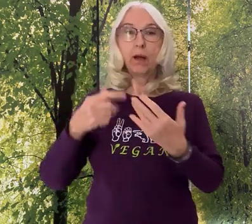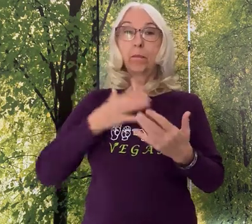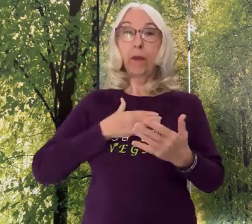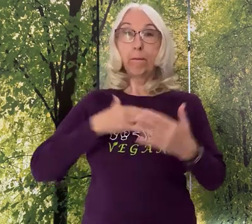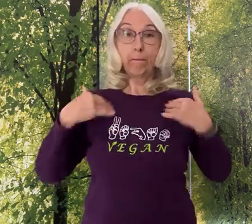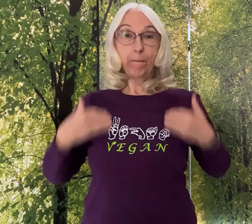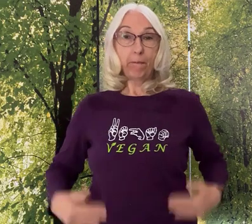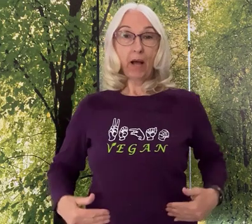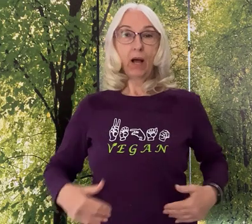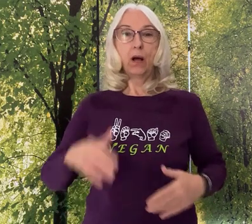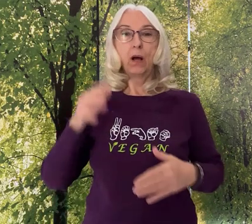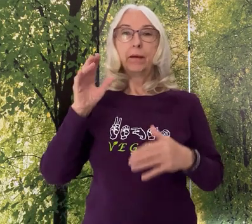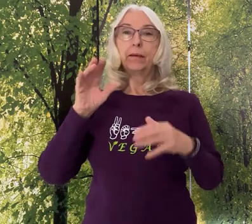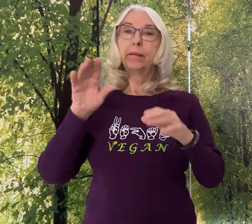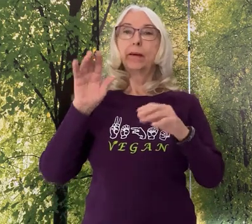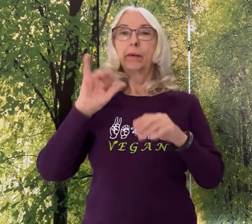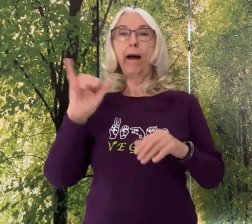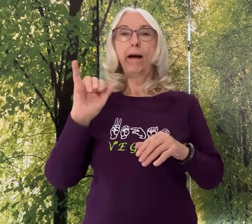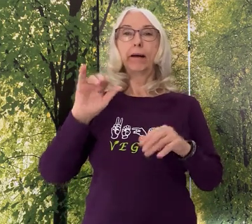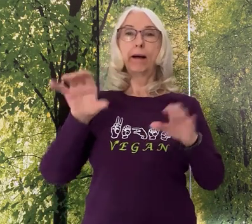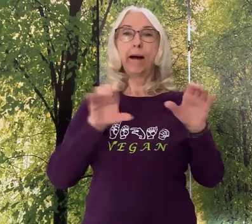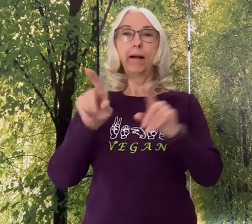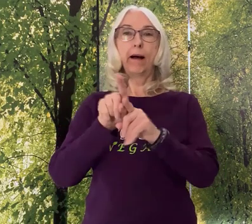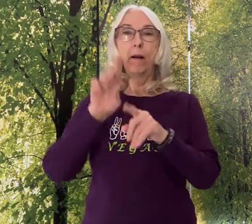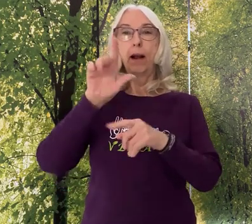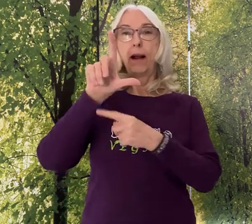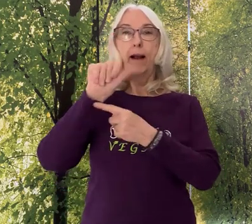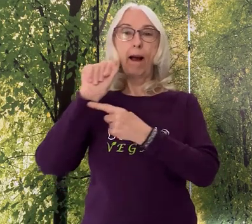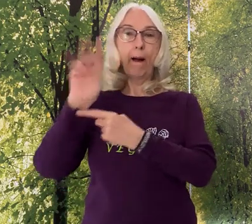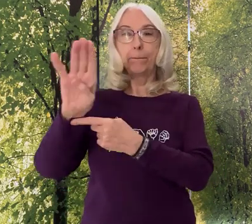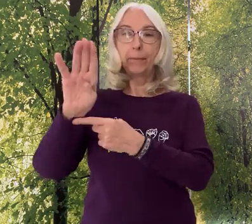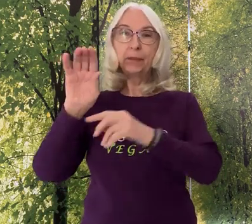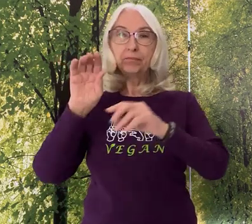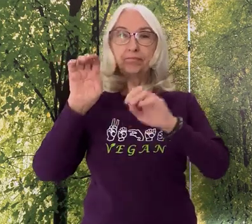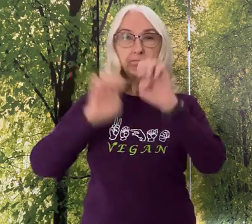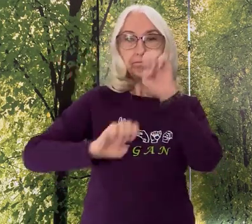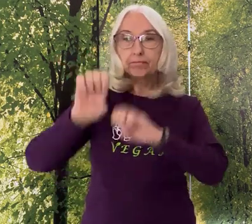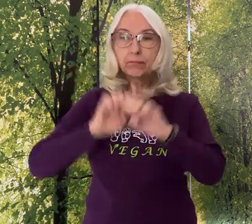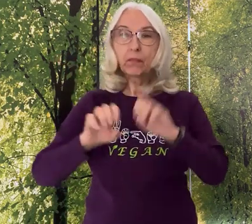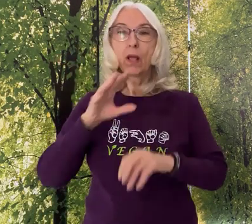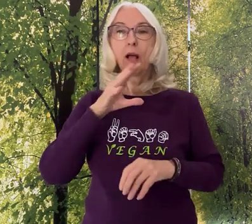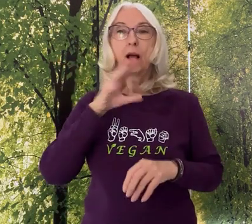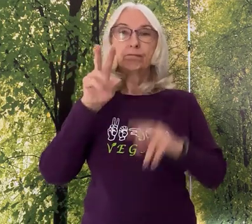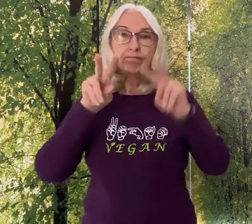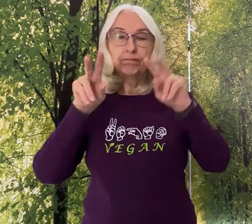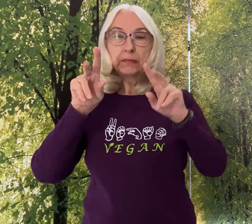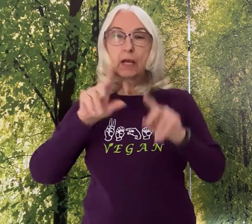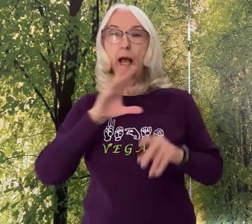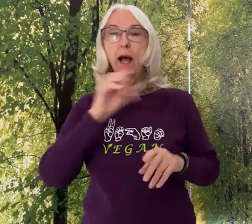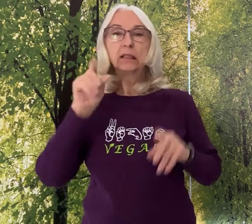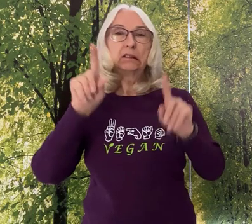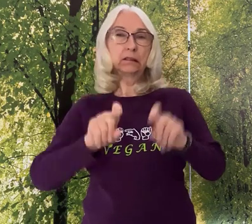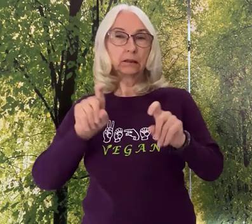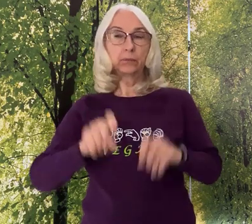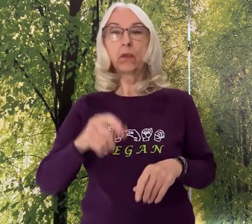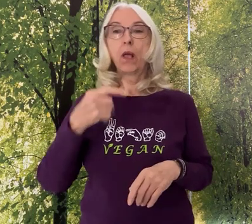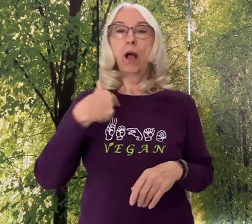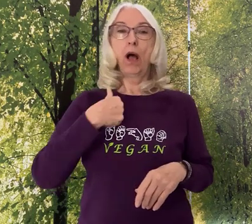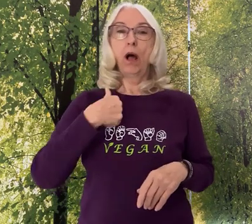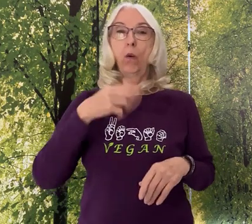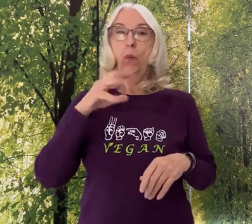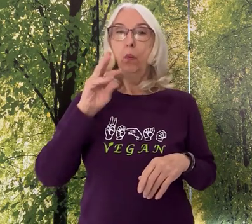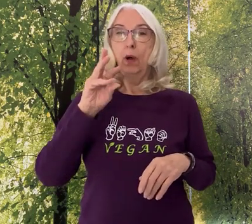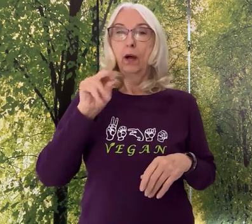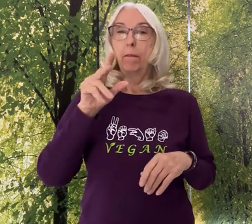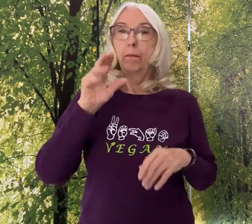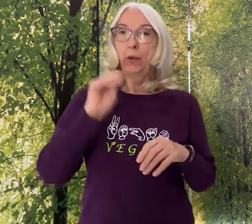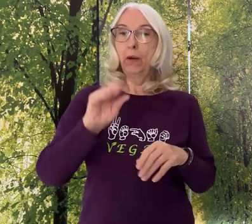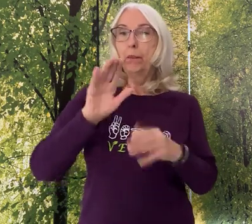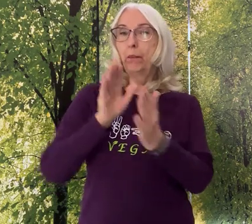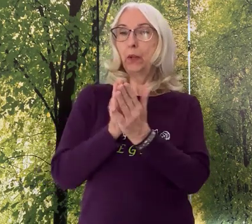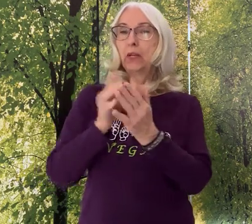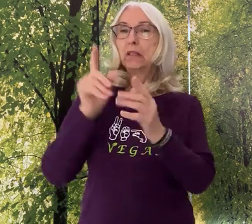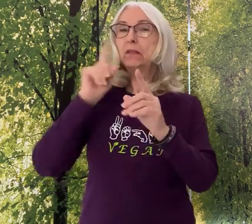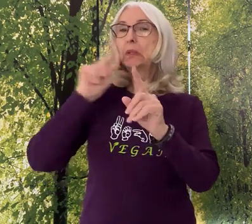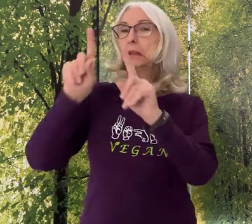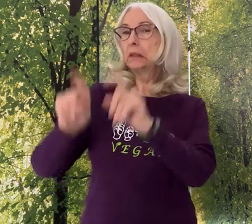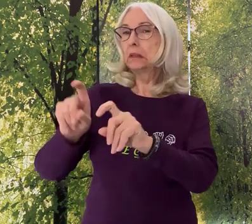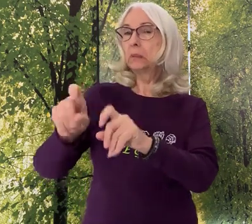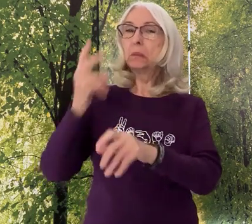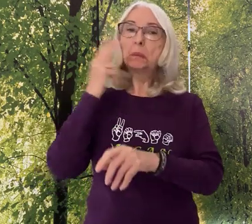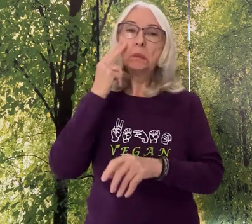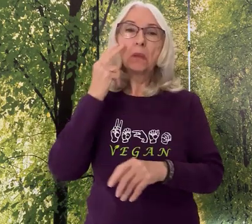My body would be my laboratory, and I would put the book to the test.